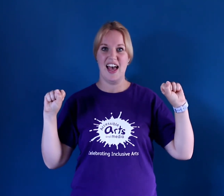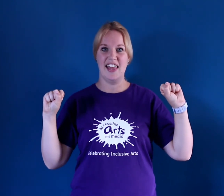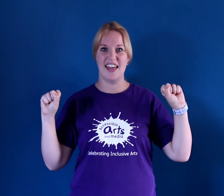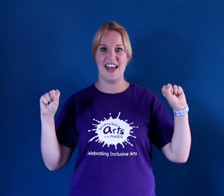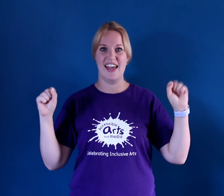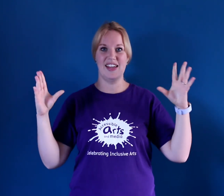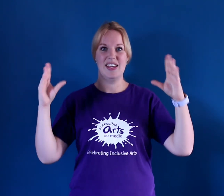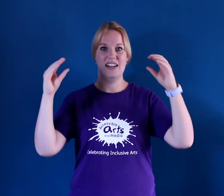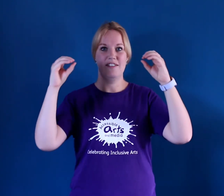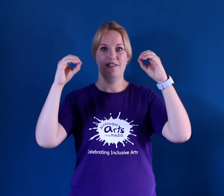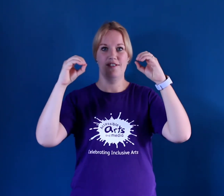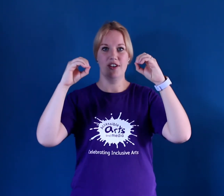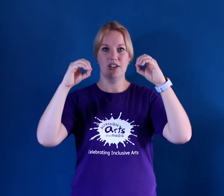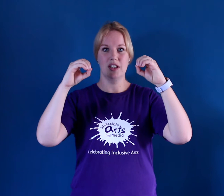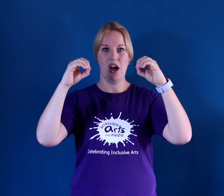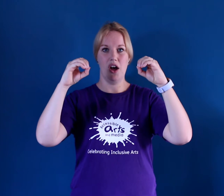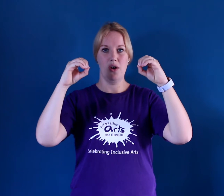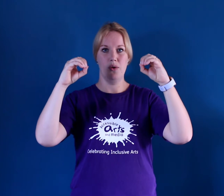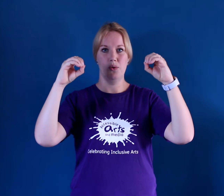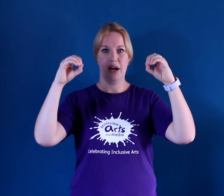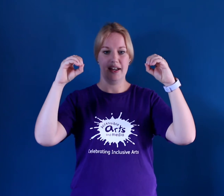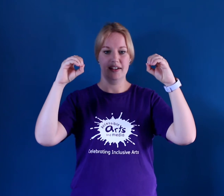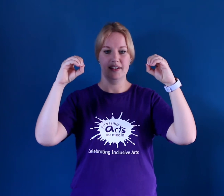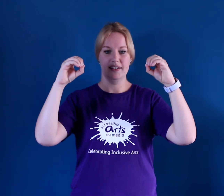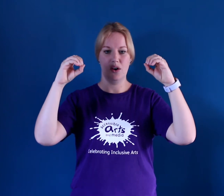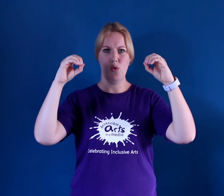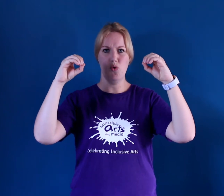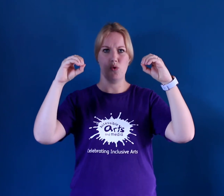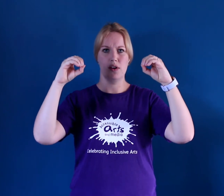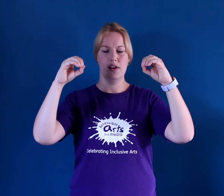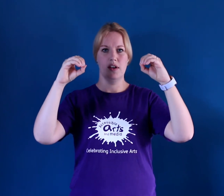And then full O hand.